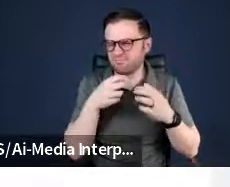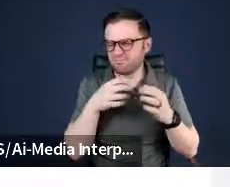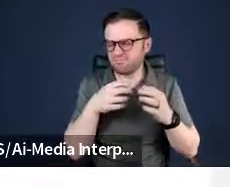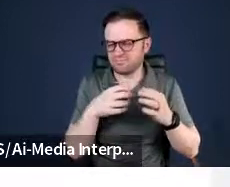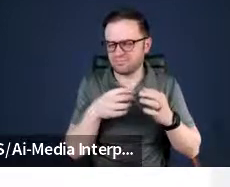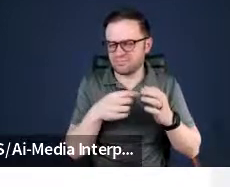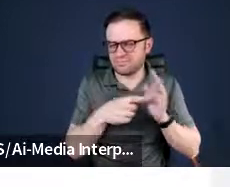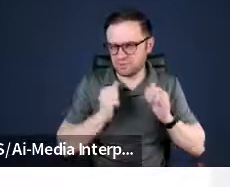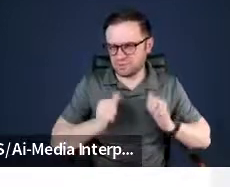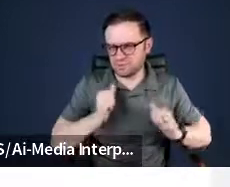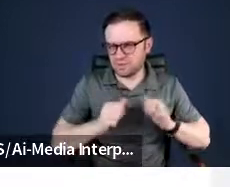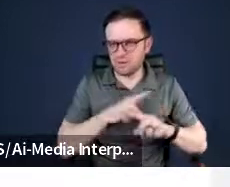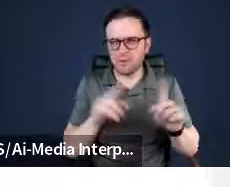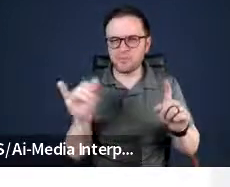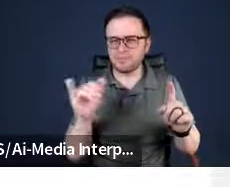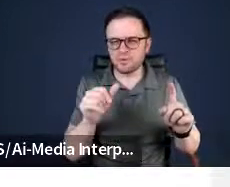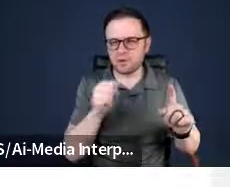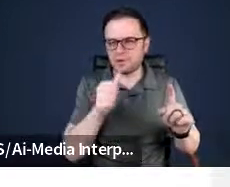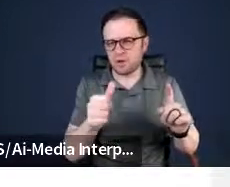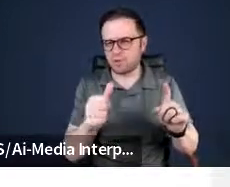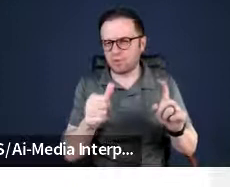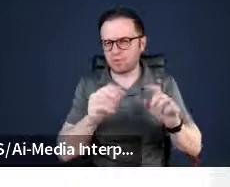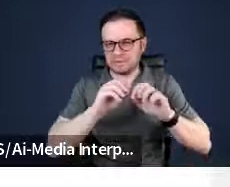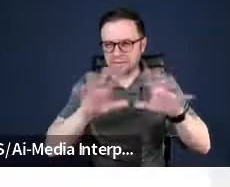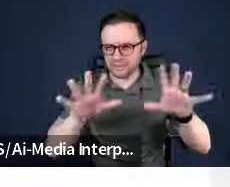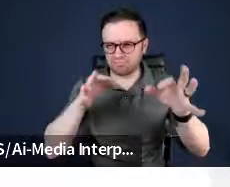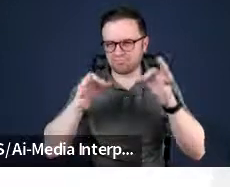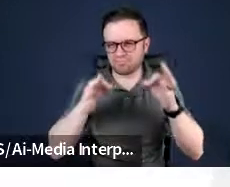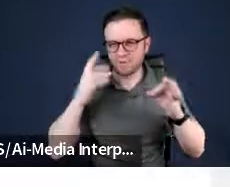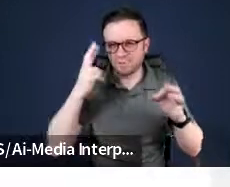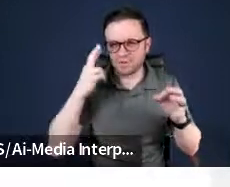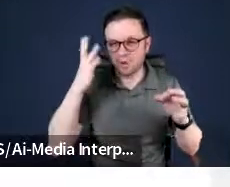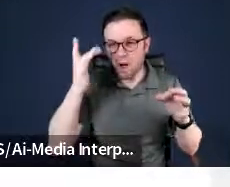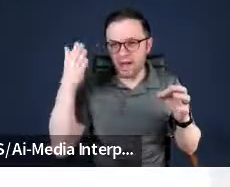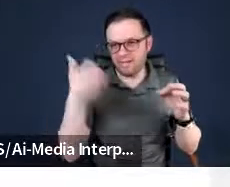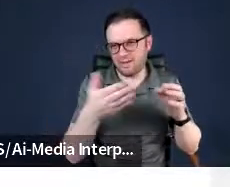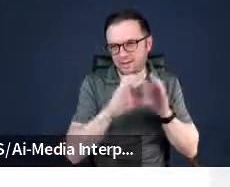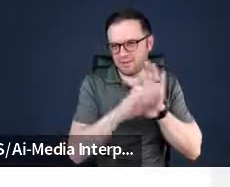but for the most part they are not nearly as descriptive as this and almost never convey